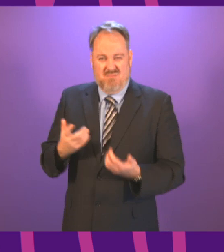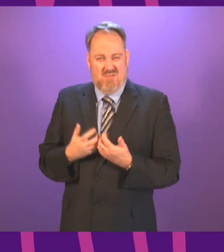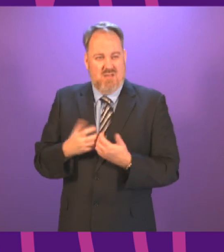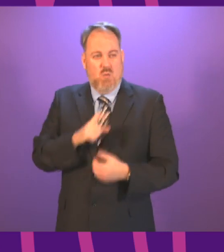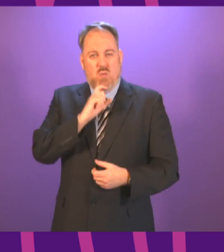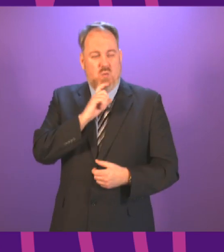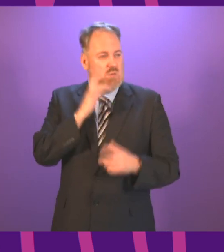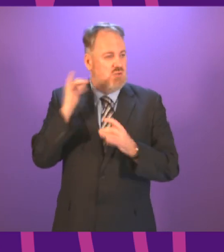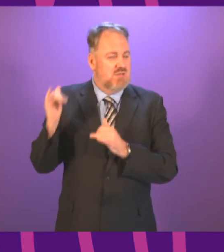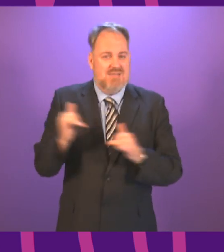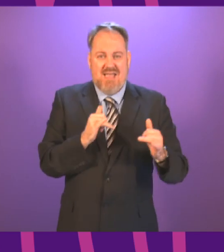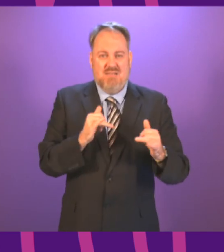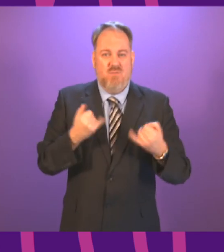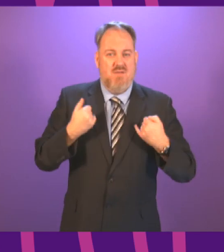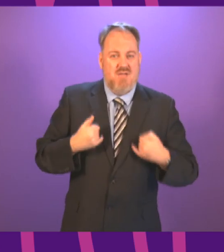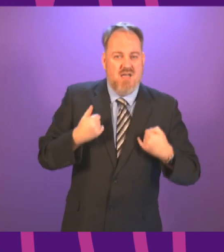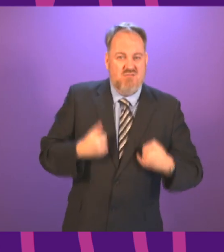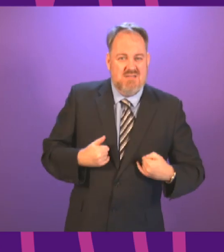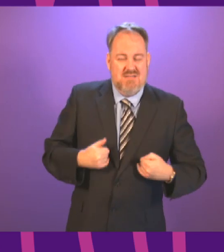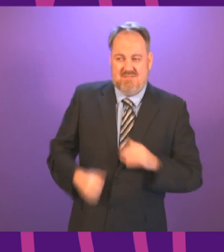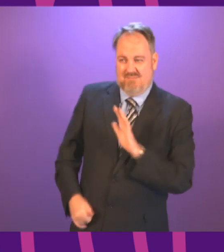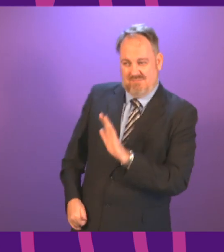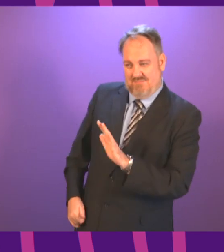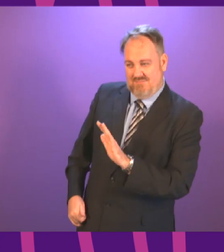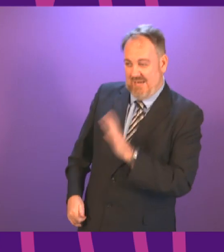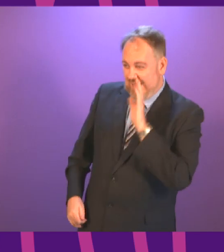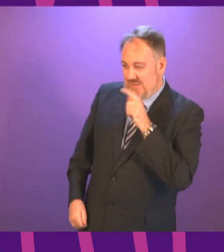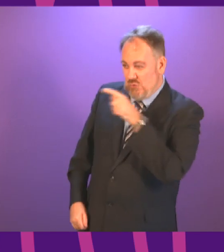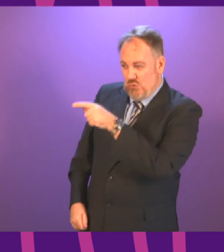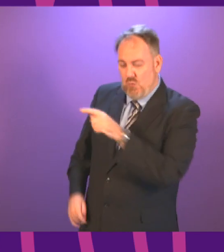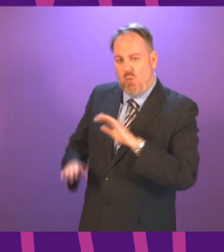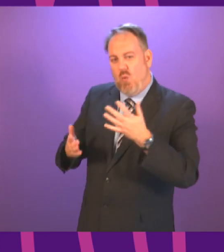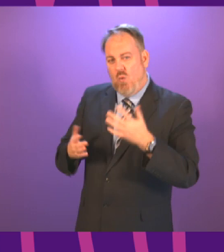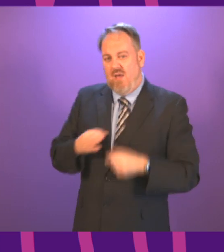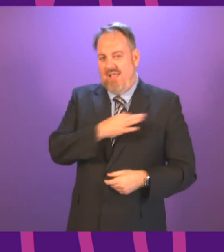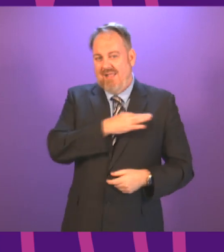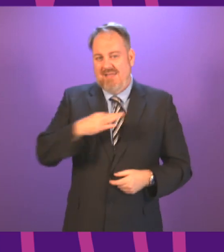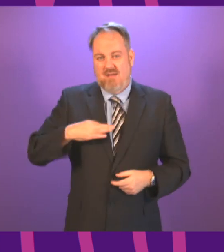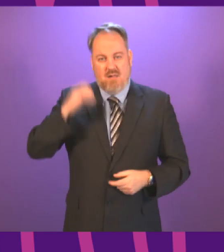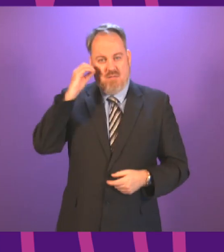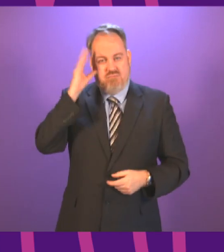about who to test for a virus, I have to listen more to what my clinical advisers say about